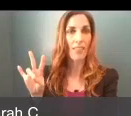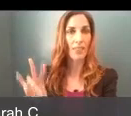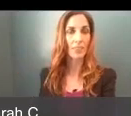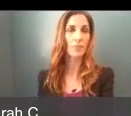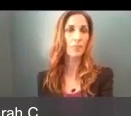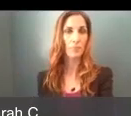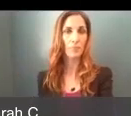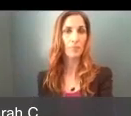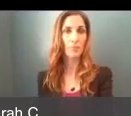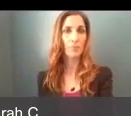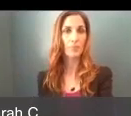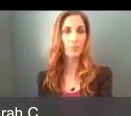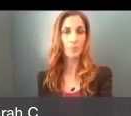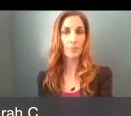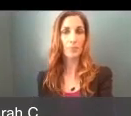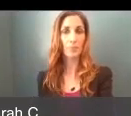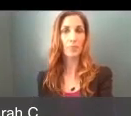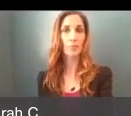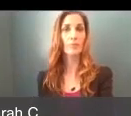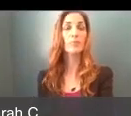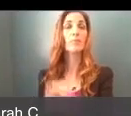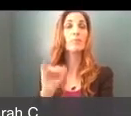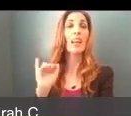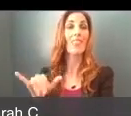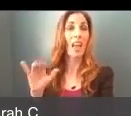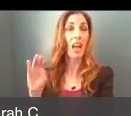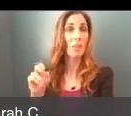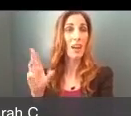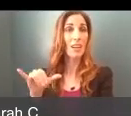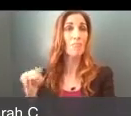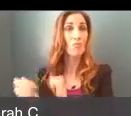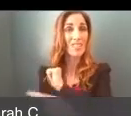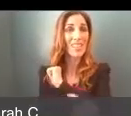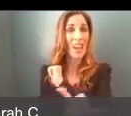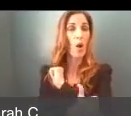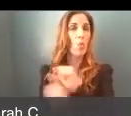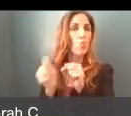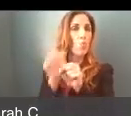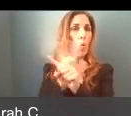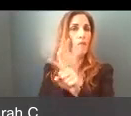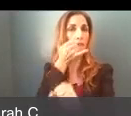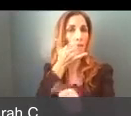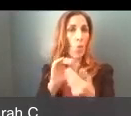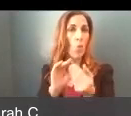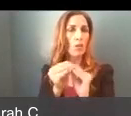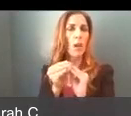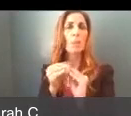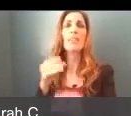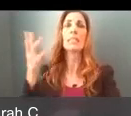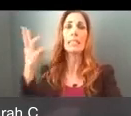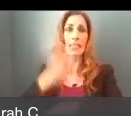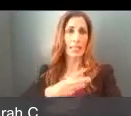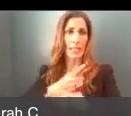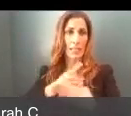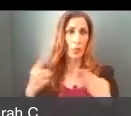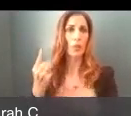County COVID-19 Hotline is operational six days a week, Monday through Saturday, from 8:00 AM to 8:00 PM.